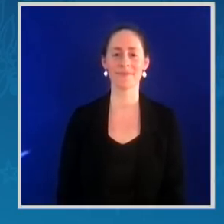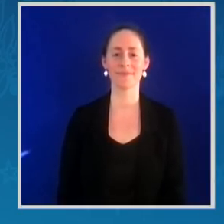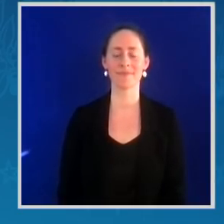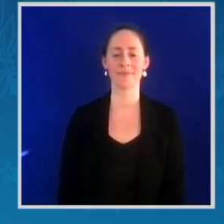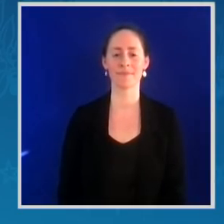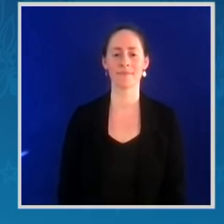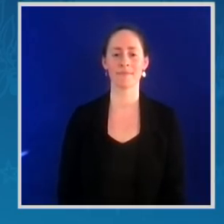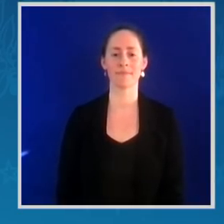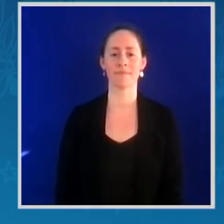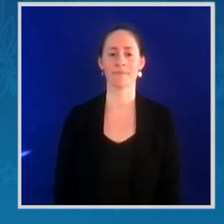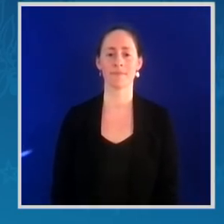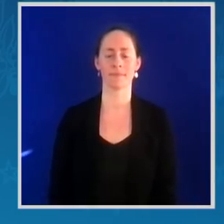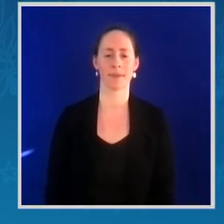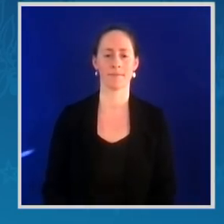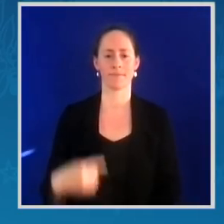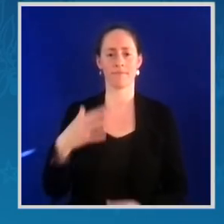and then I'm happy to answer your questions.